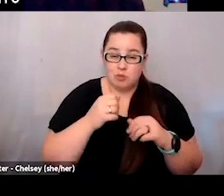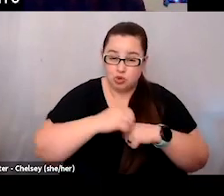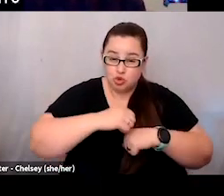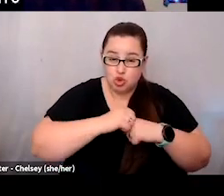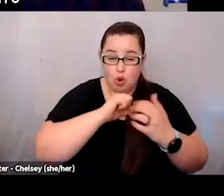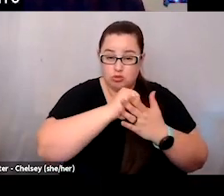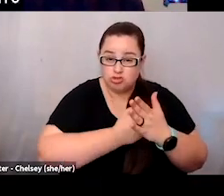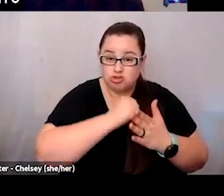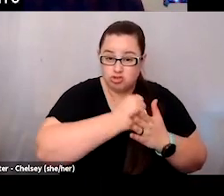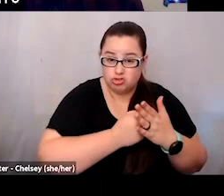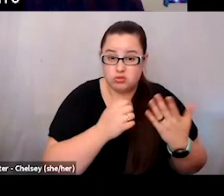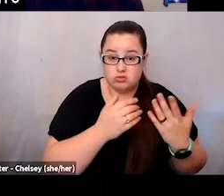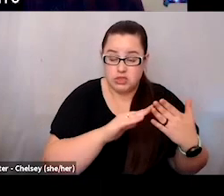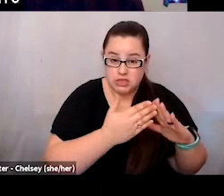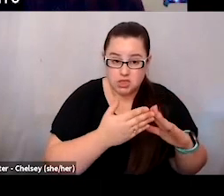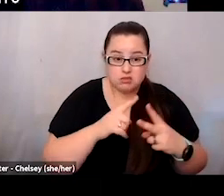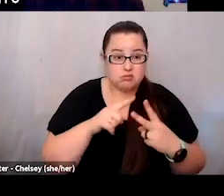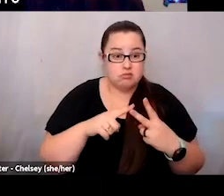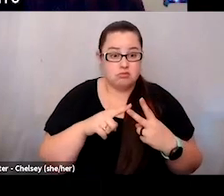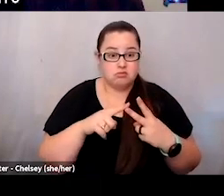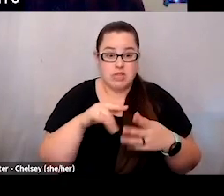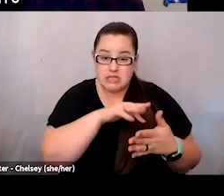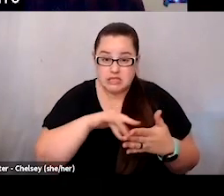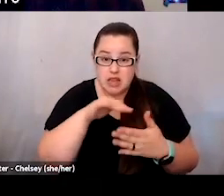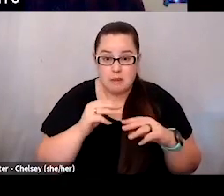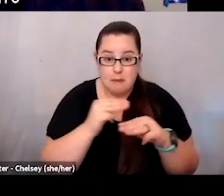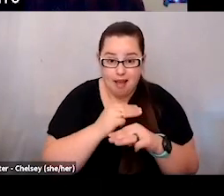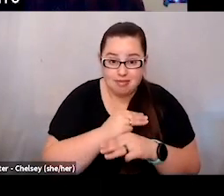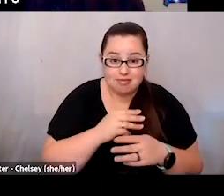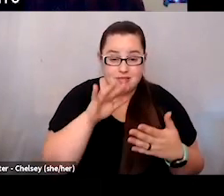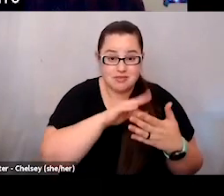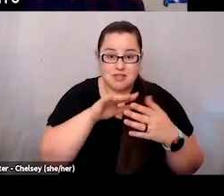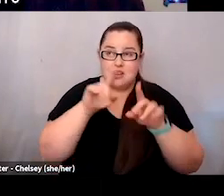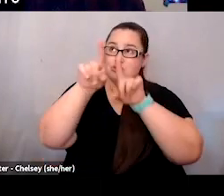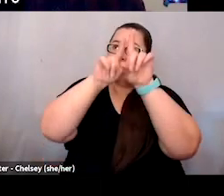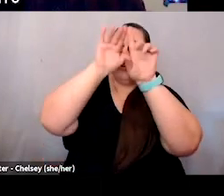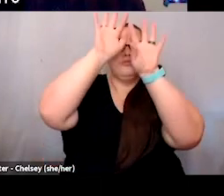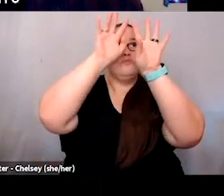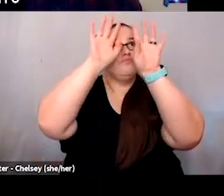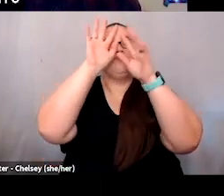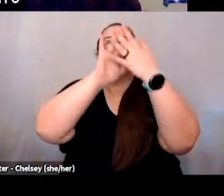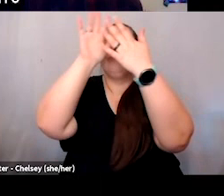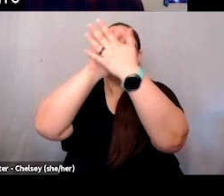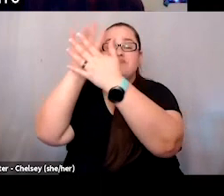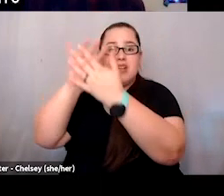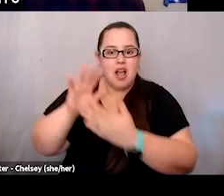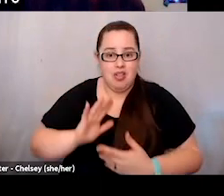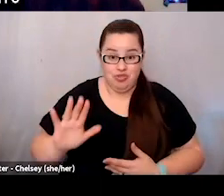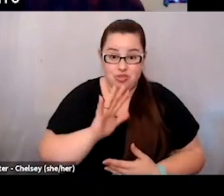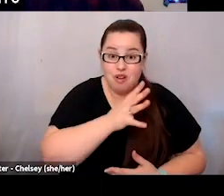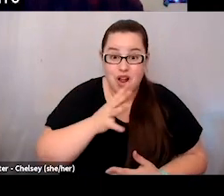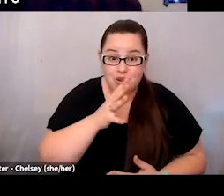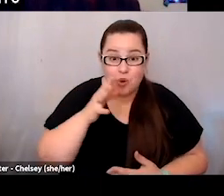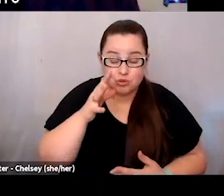again, they're agricultural inventions were you know, pretty incredible. Corn is like the